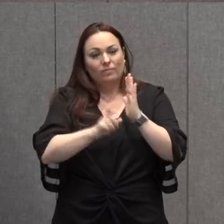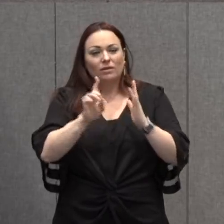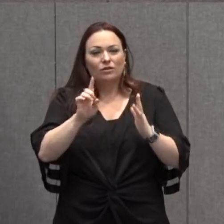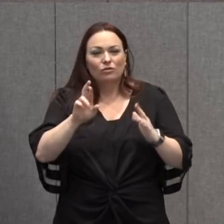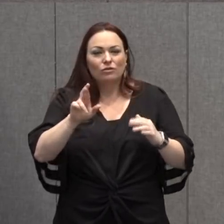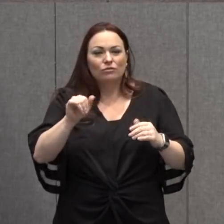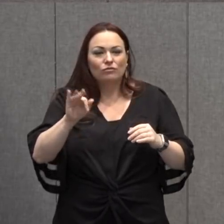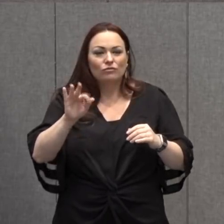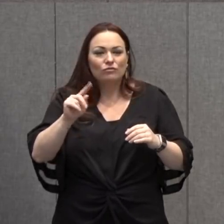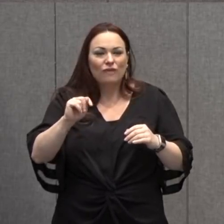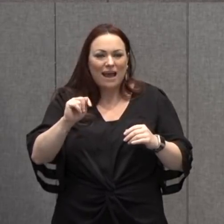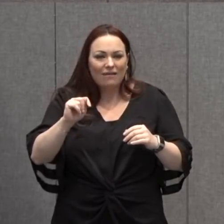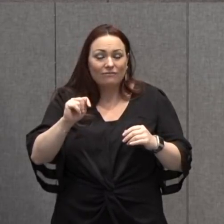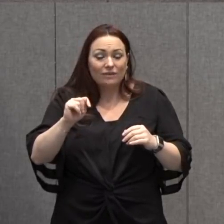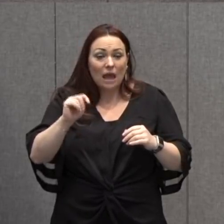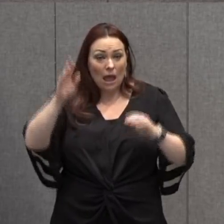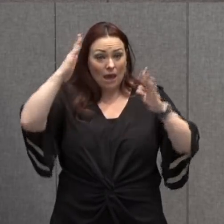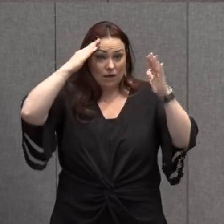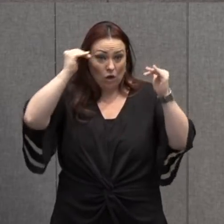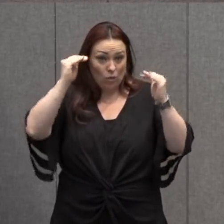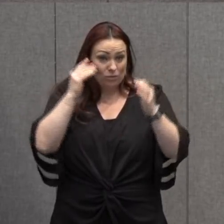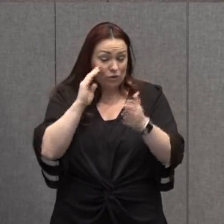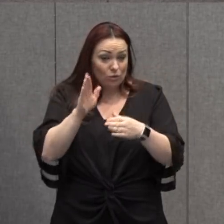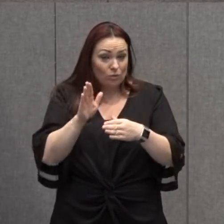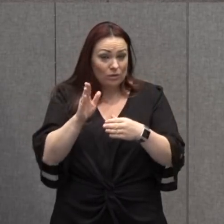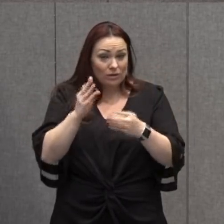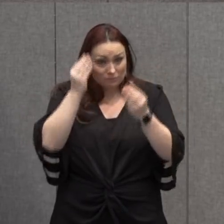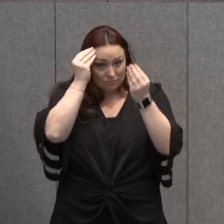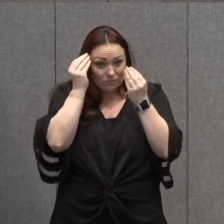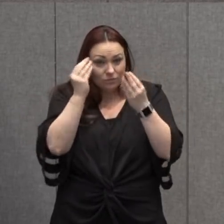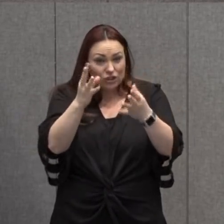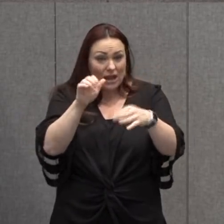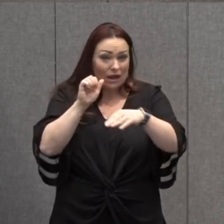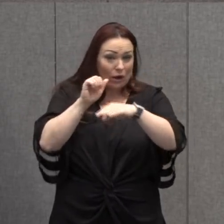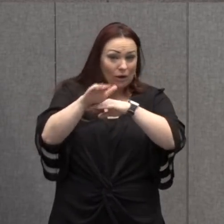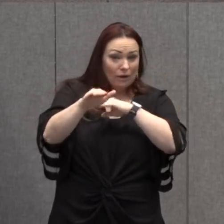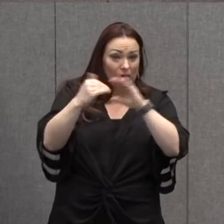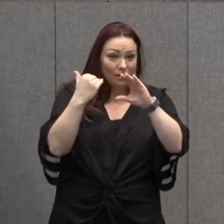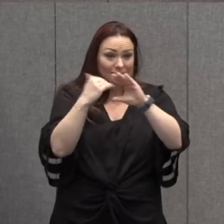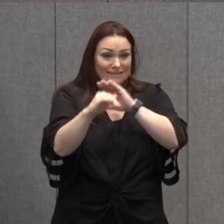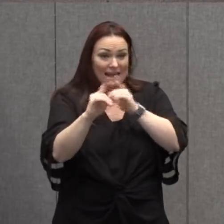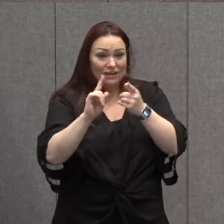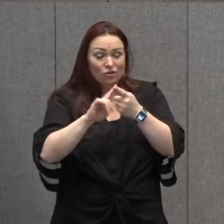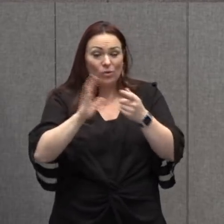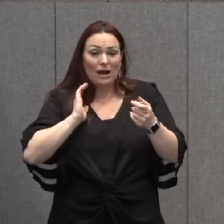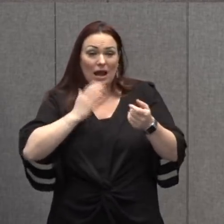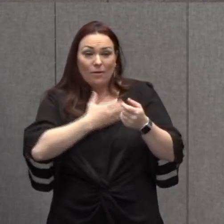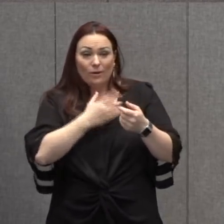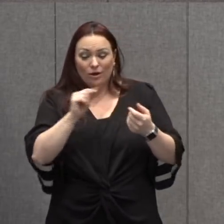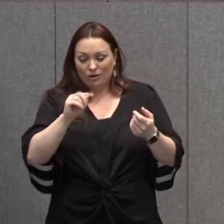some of this with us on our Twitter feed so that we can see the amazing work that you've done.